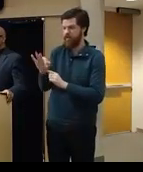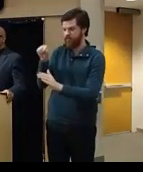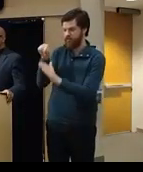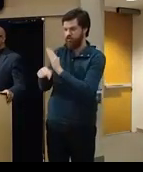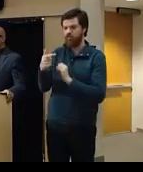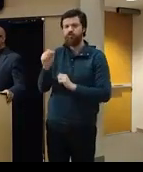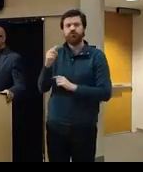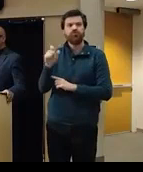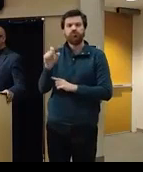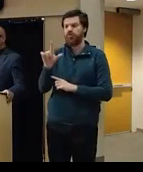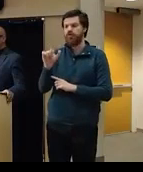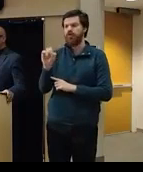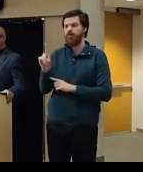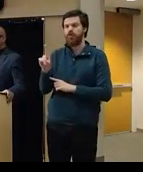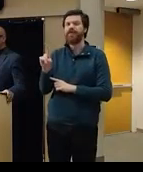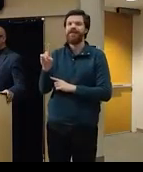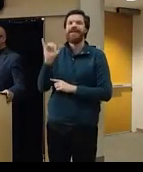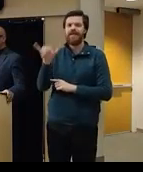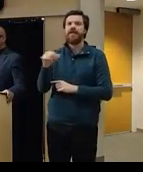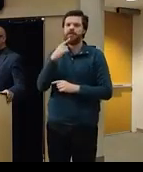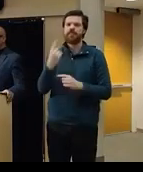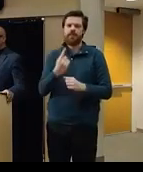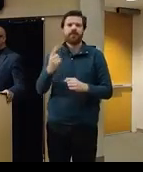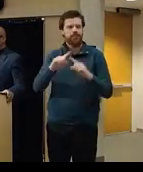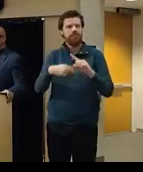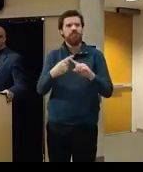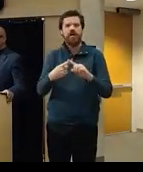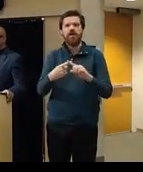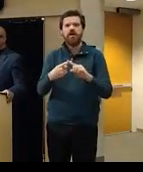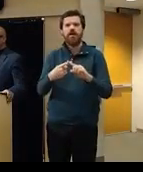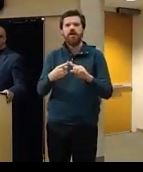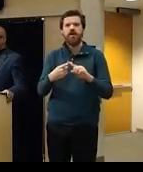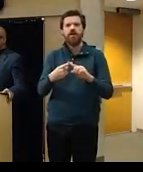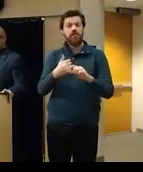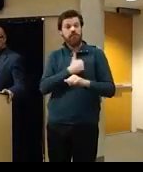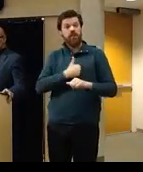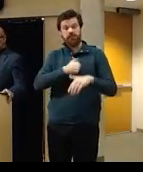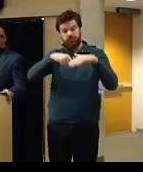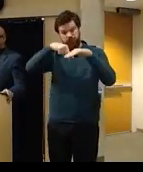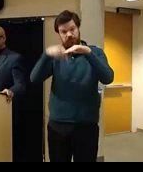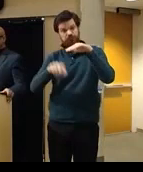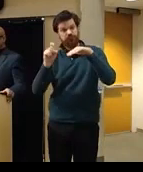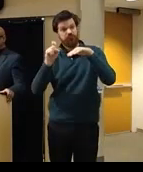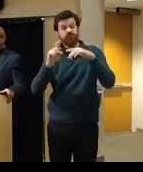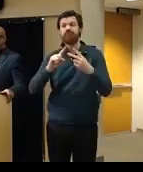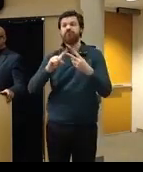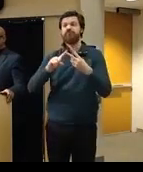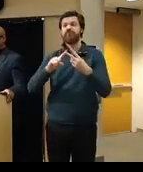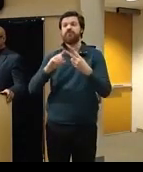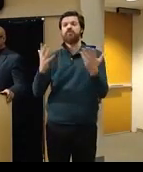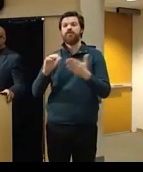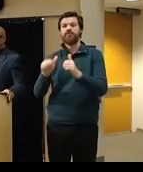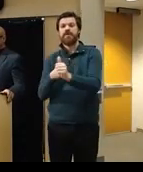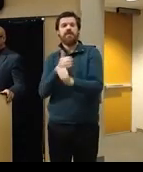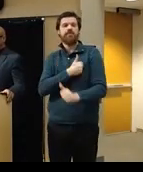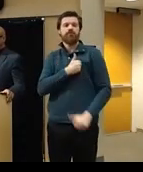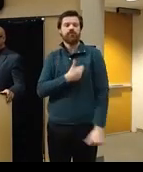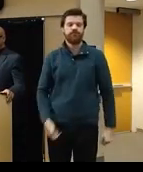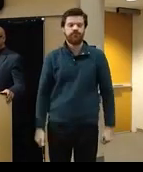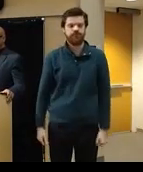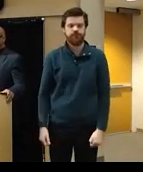says something about the depth and about the uh nature of of this apology an apology under